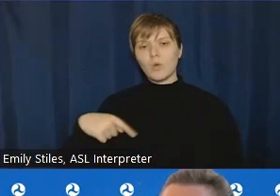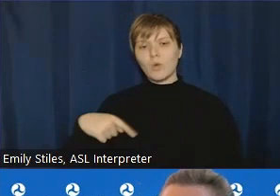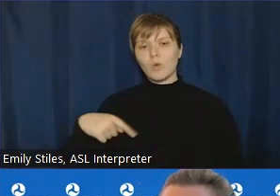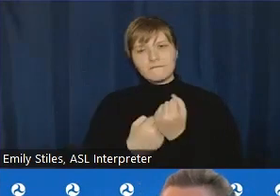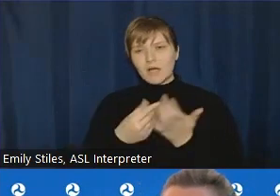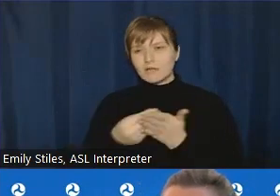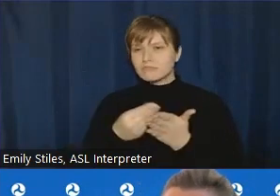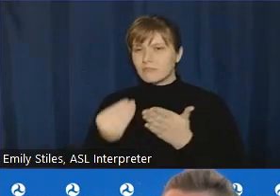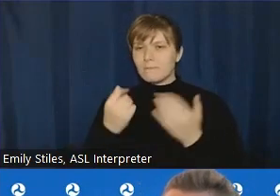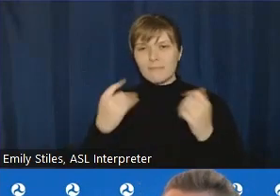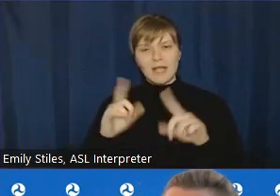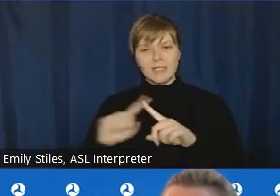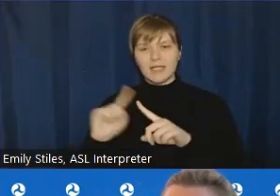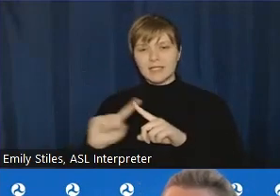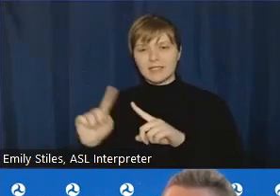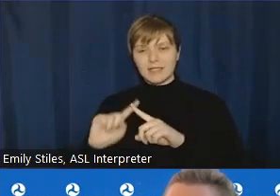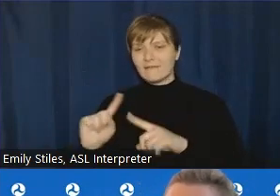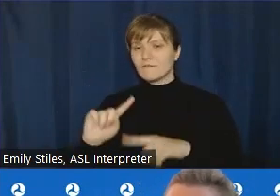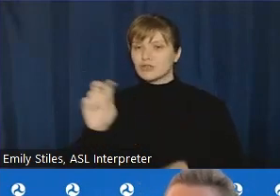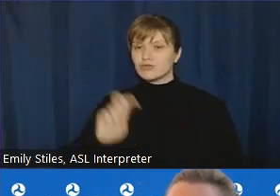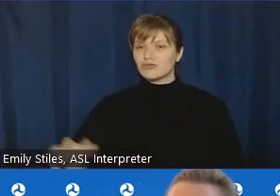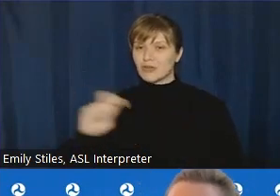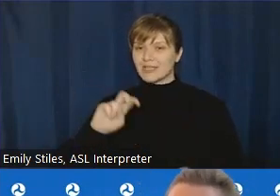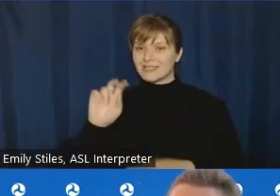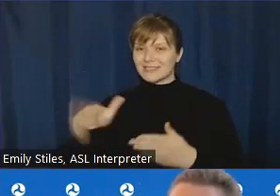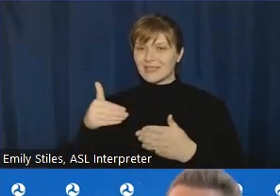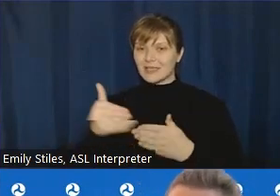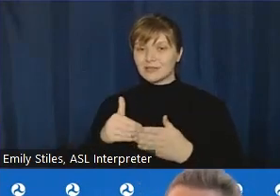one I want to share with you today is our National Center for Mobility Management,